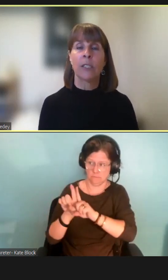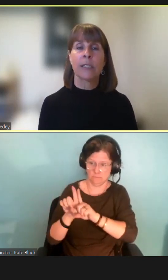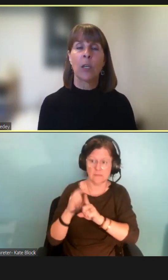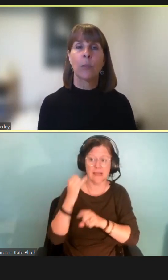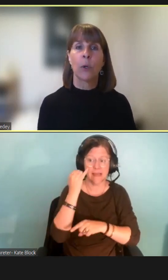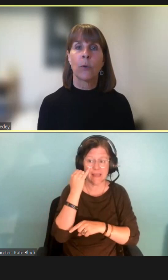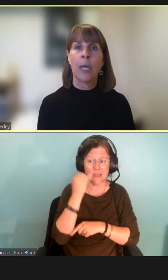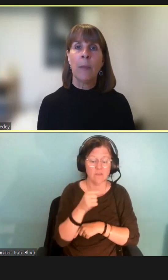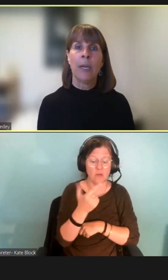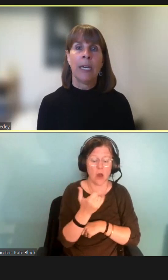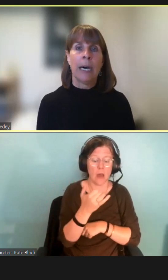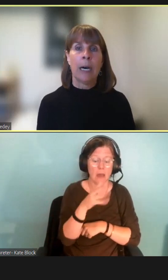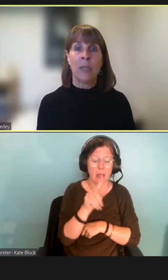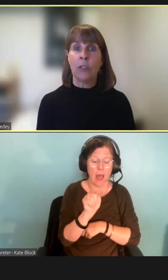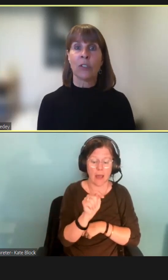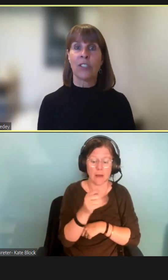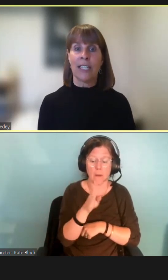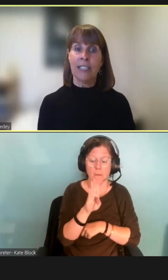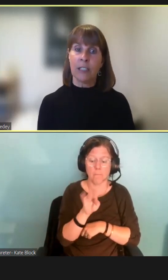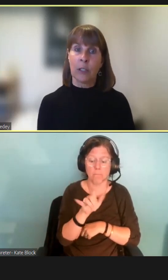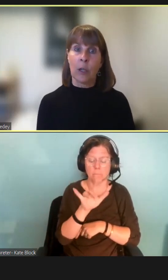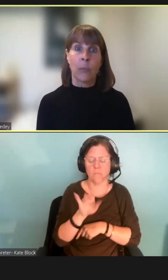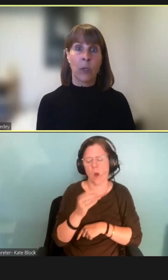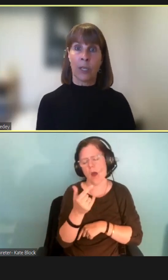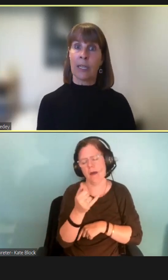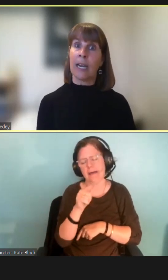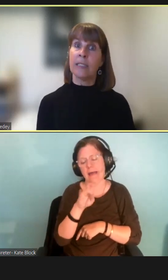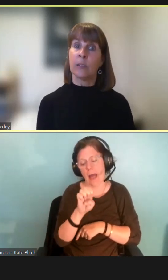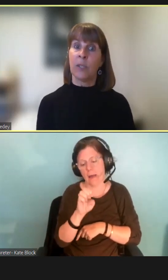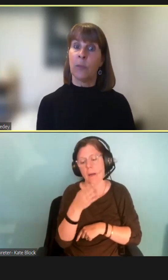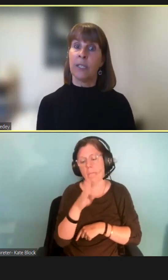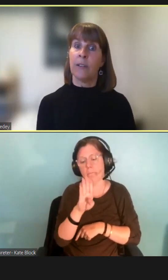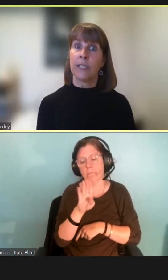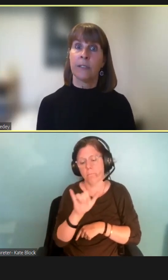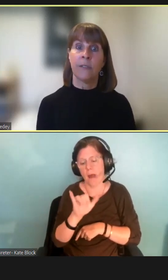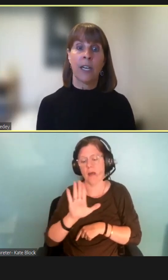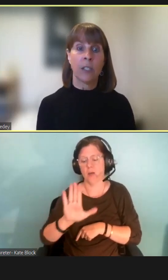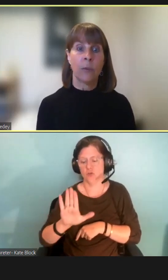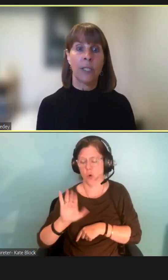side program um in your state parent guides may be effective